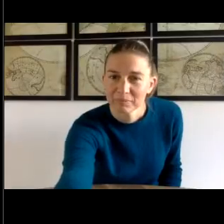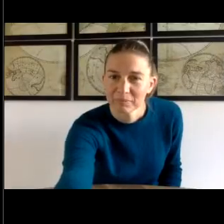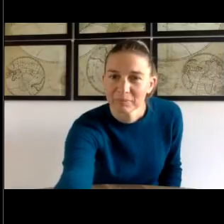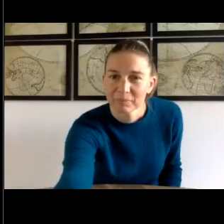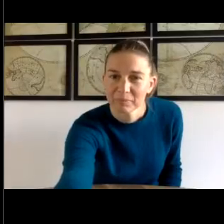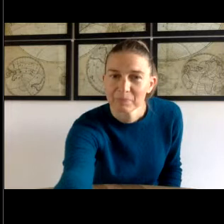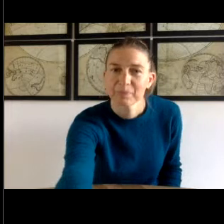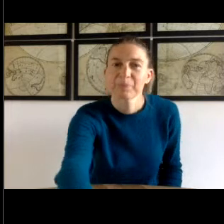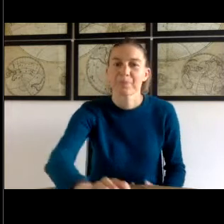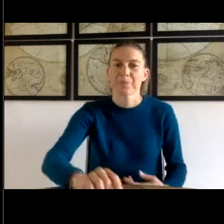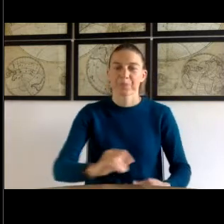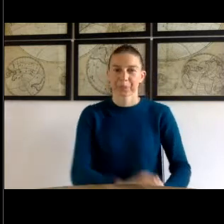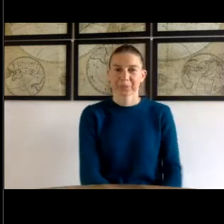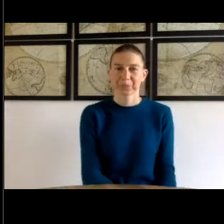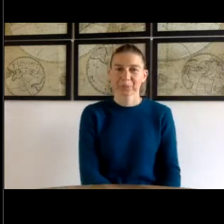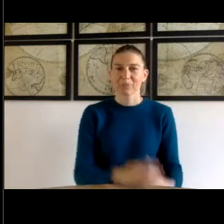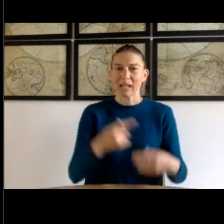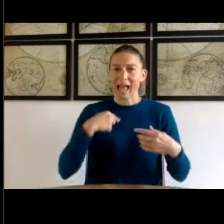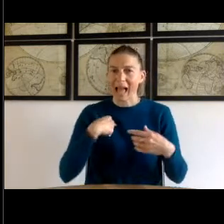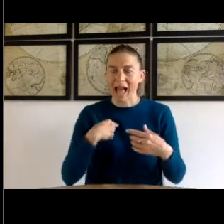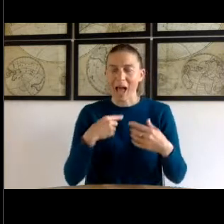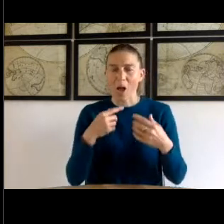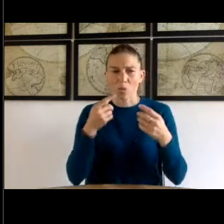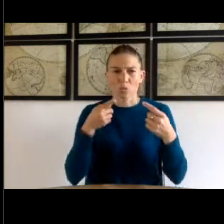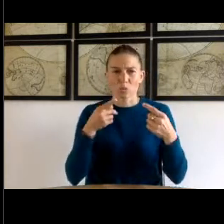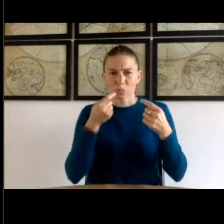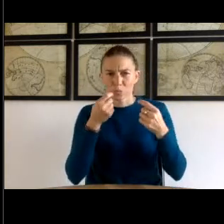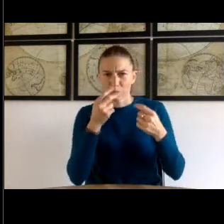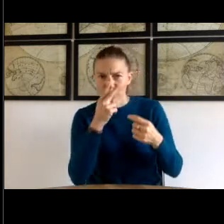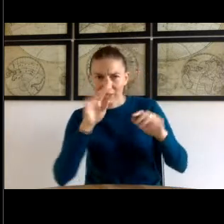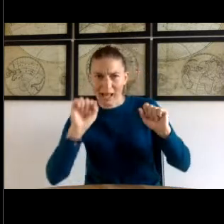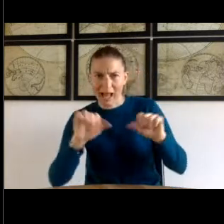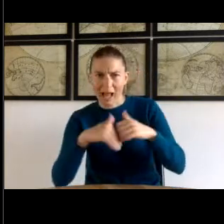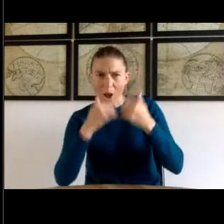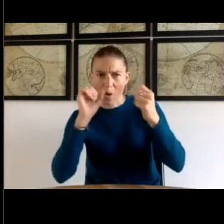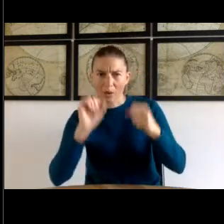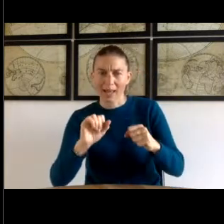And thank you for having me this morning,